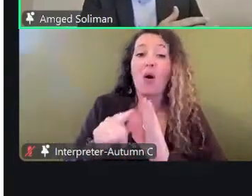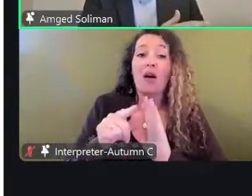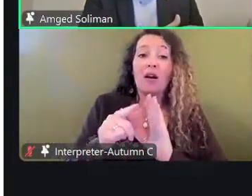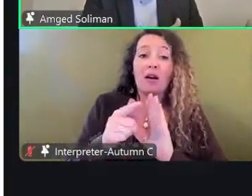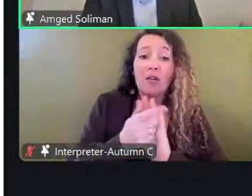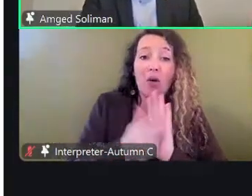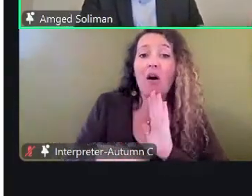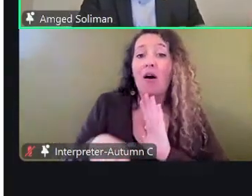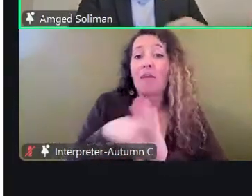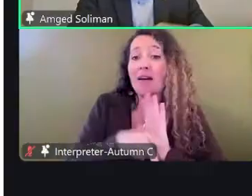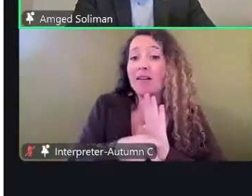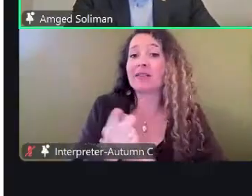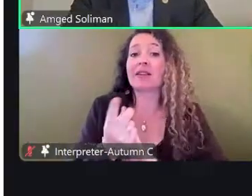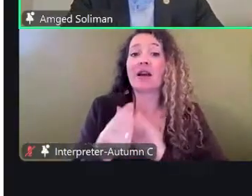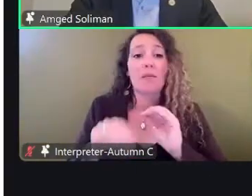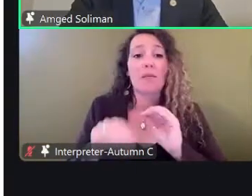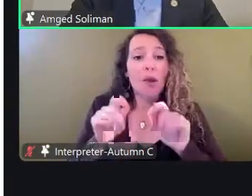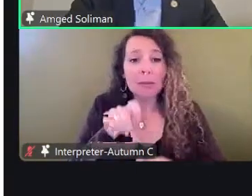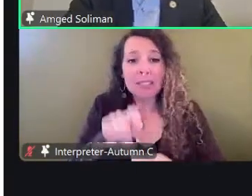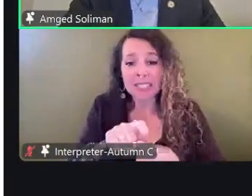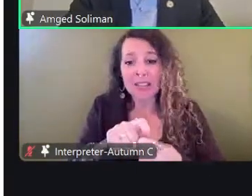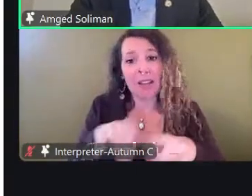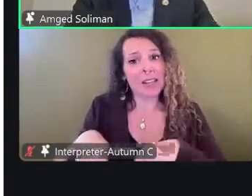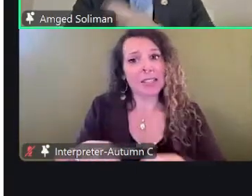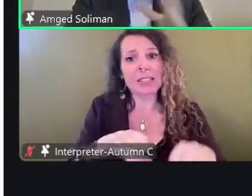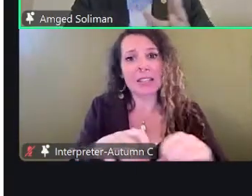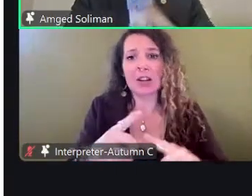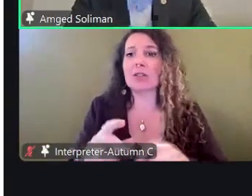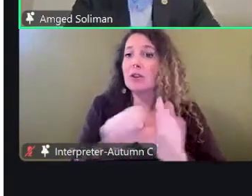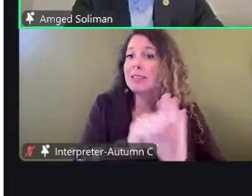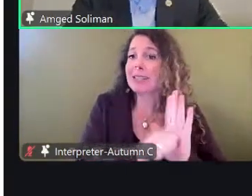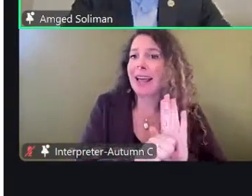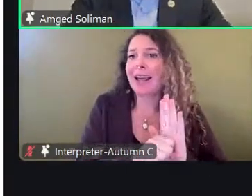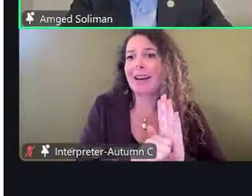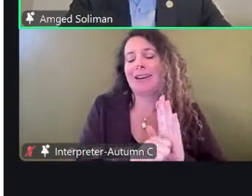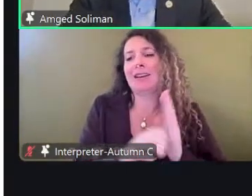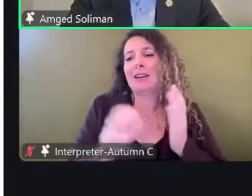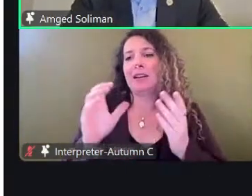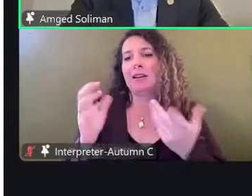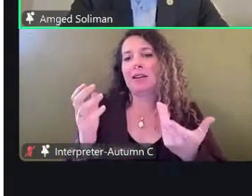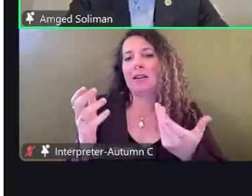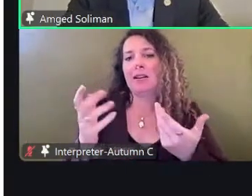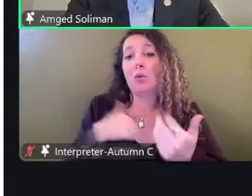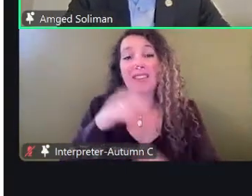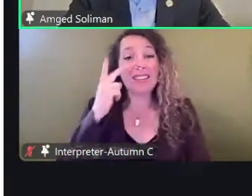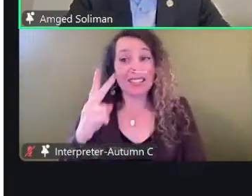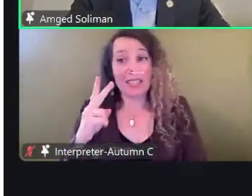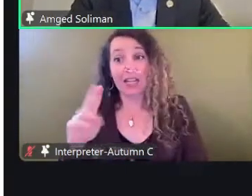specific standard at the federal level. Now, we've seen some of this uh Massachusetts, I believe,